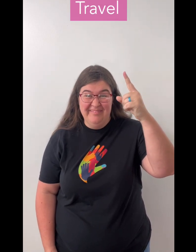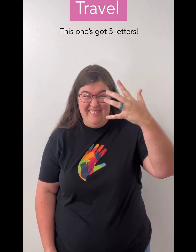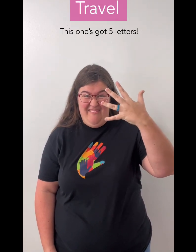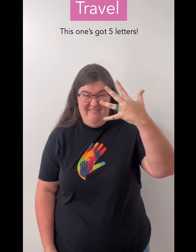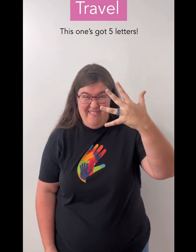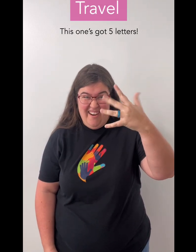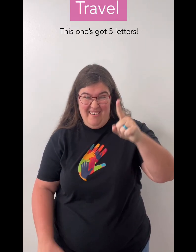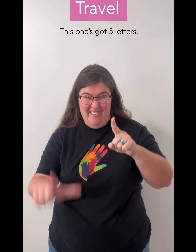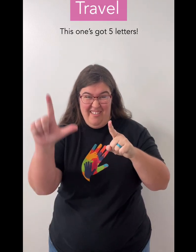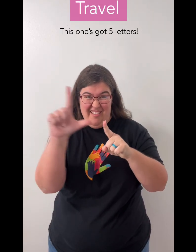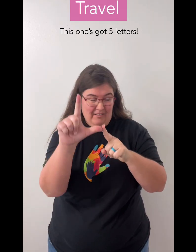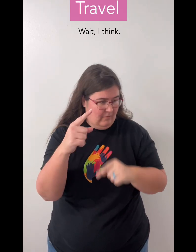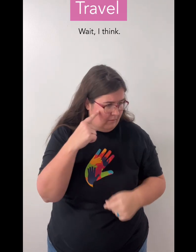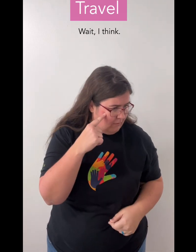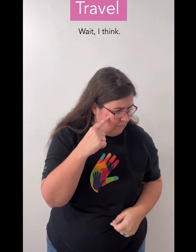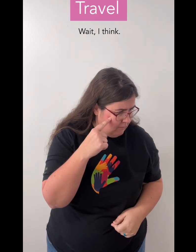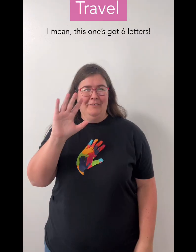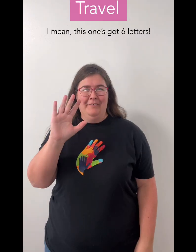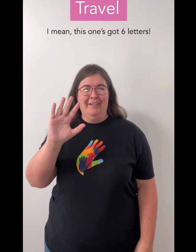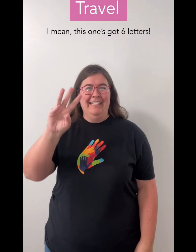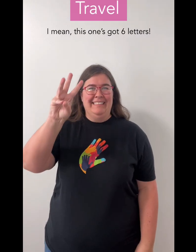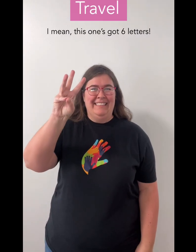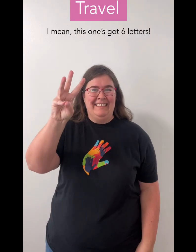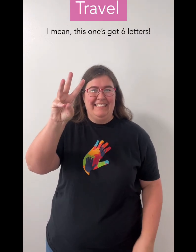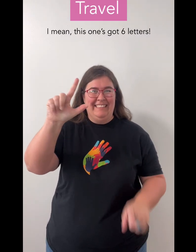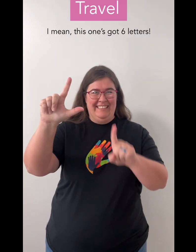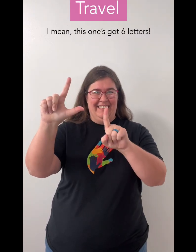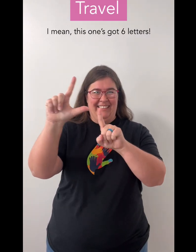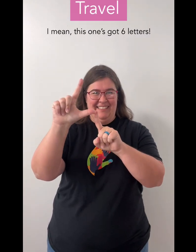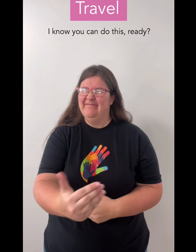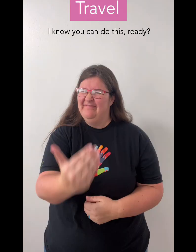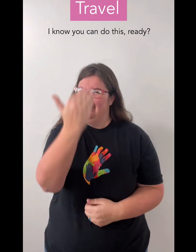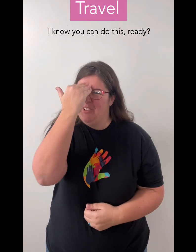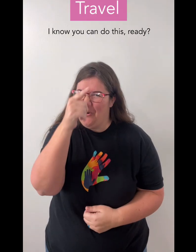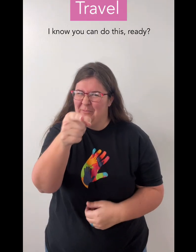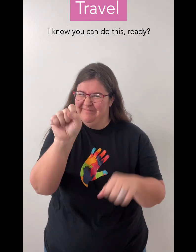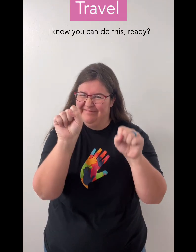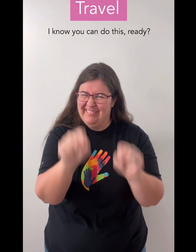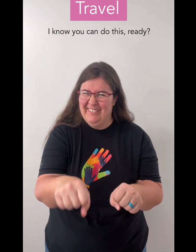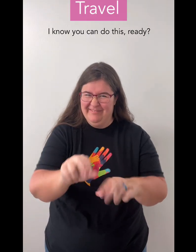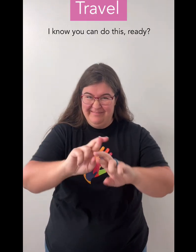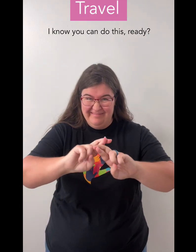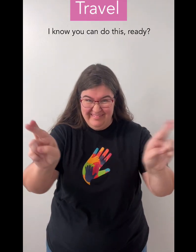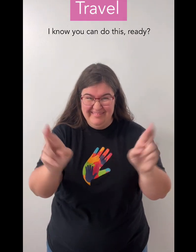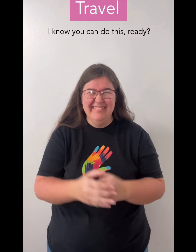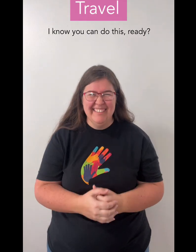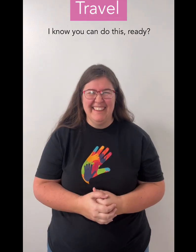This one's got 5 letters! Wait, I think... I mean, this one's got 6 letters! I know you can do this, ready?